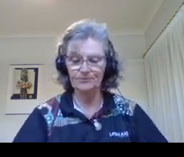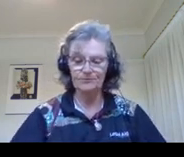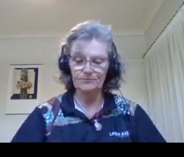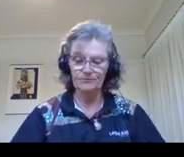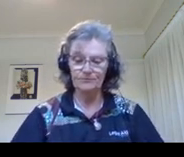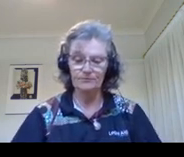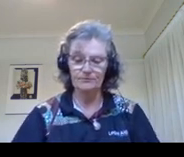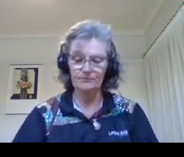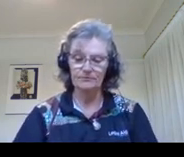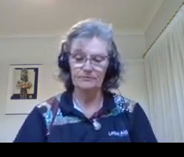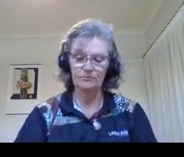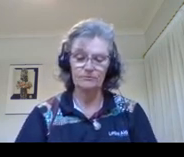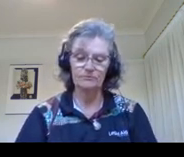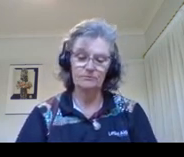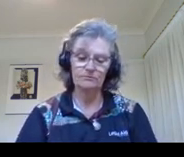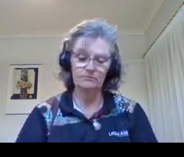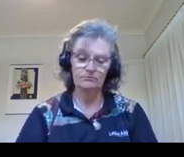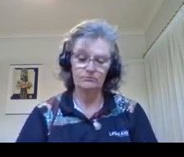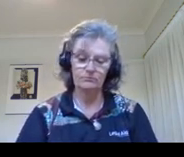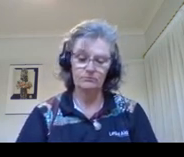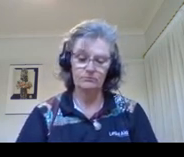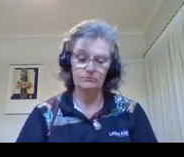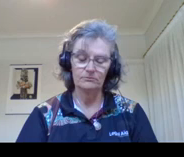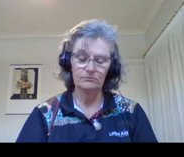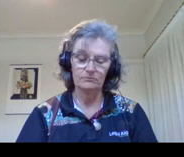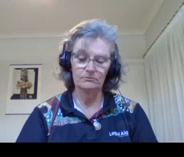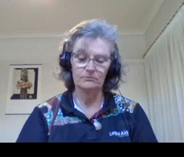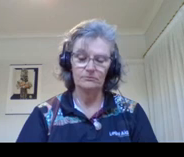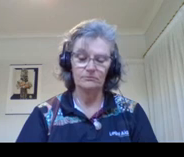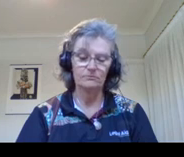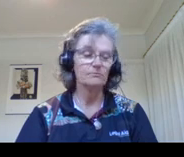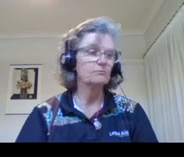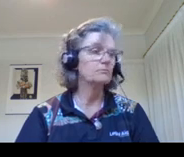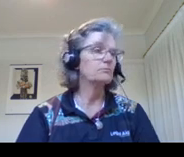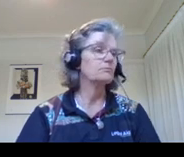yeah and that's the most common way that scammers access people's money is through